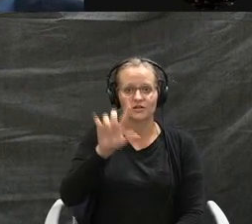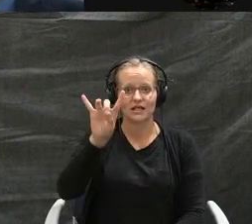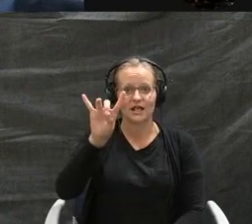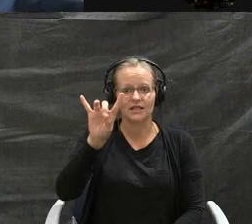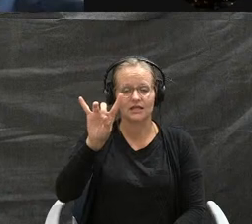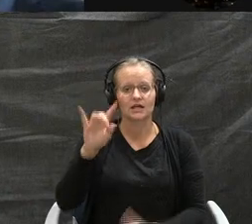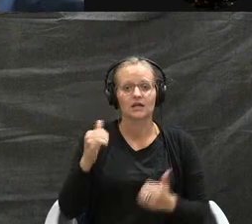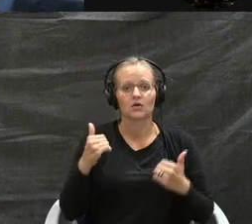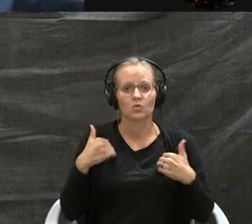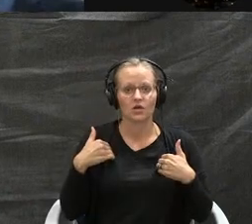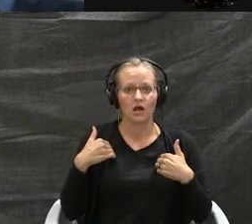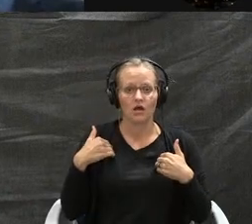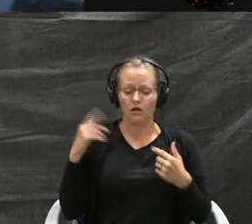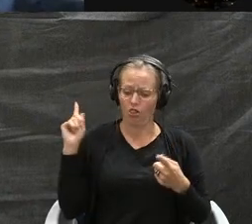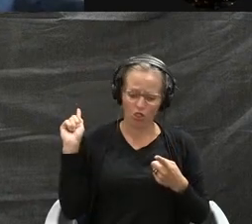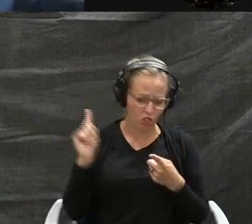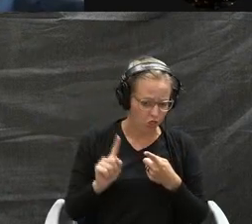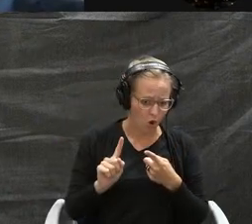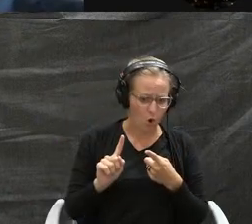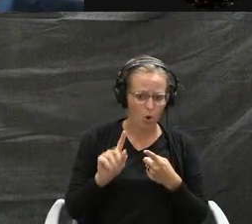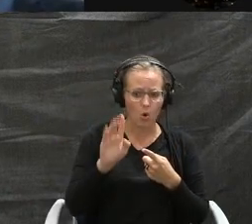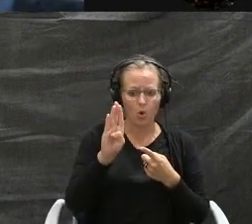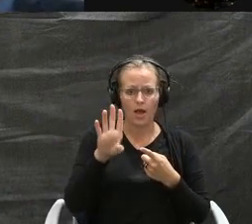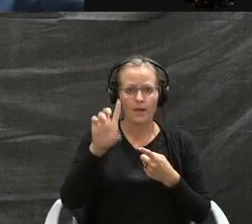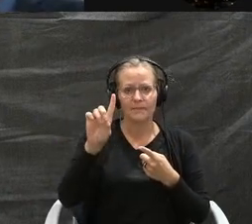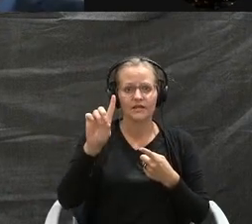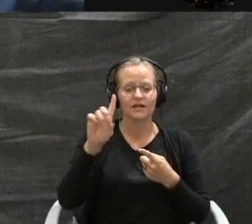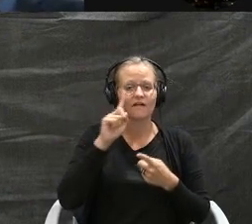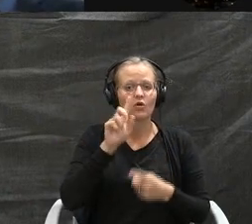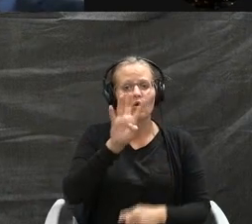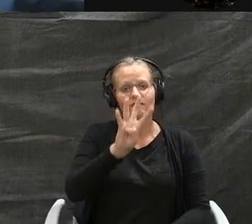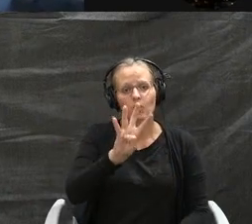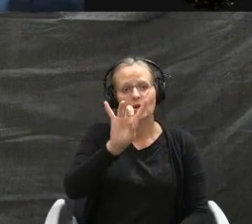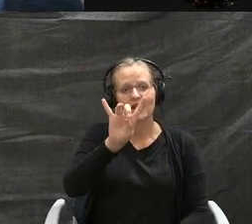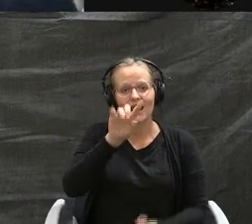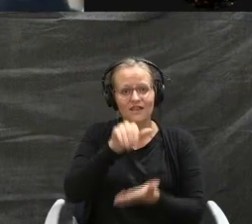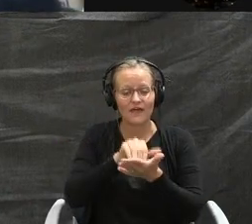bit from H&T Trucking in the amount of $48,000. So the good